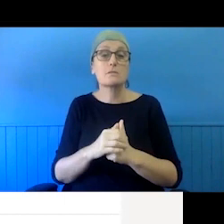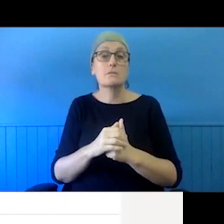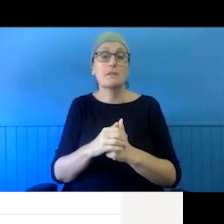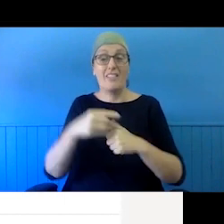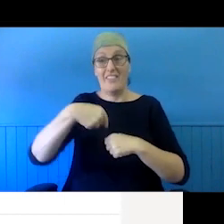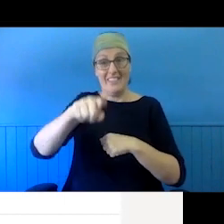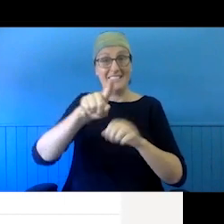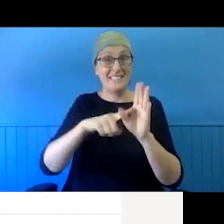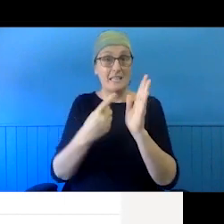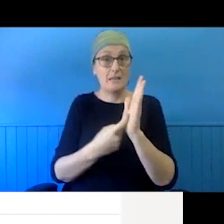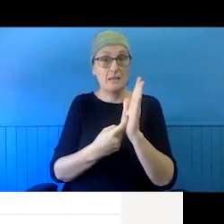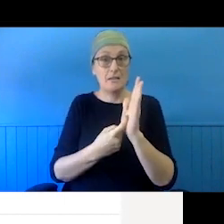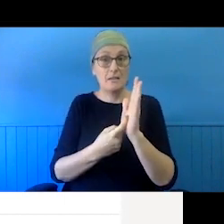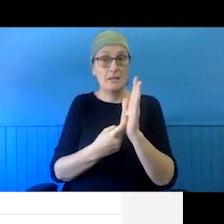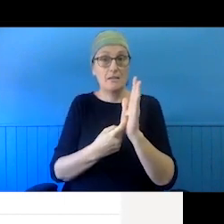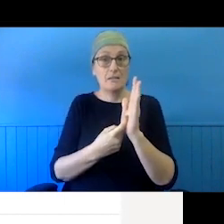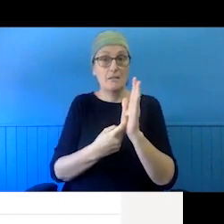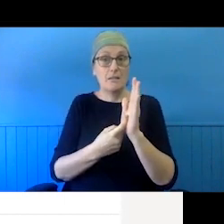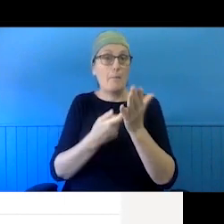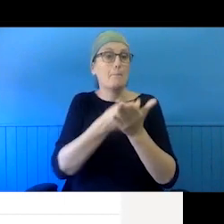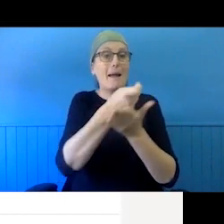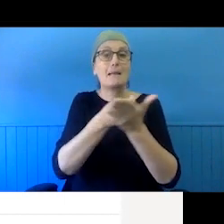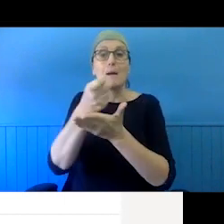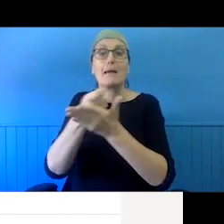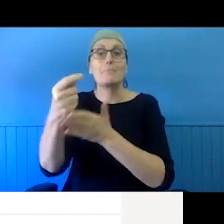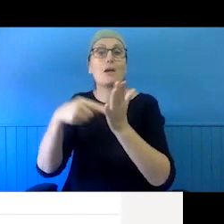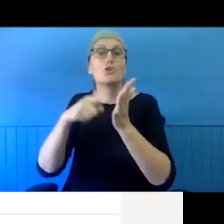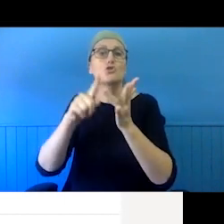out to creators since 2013. So there's significant money going